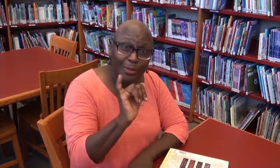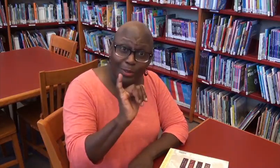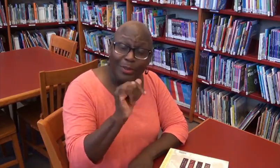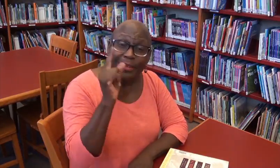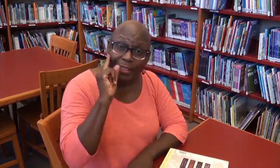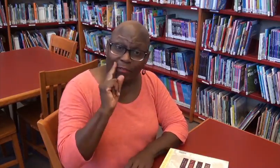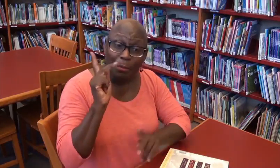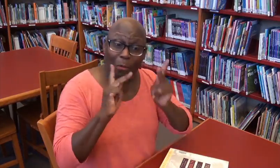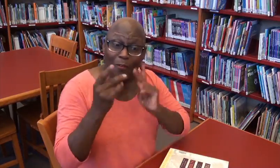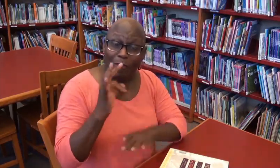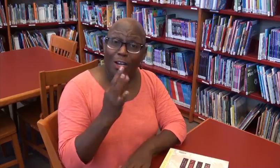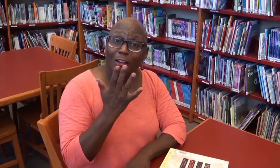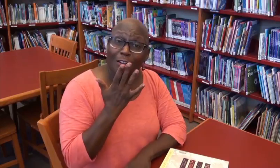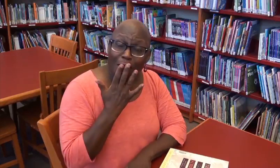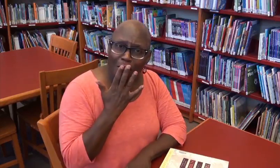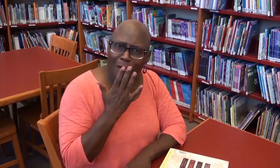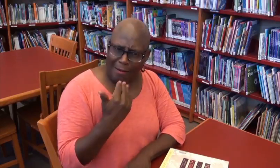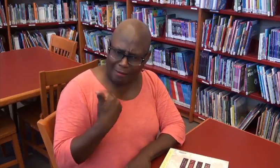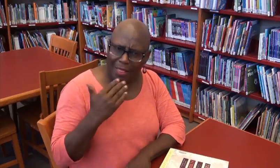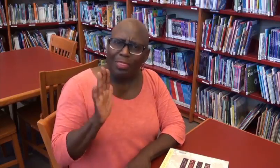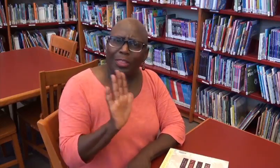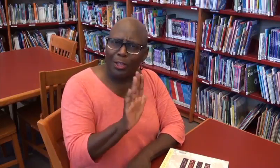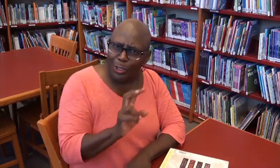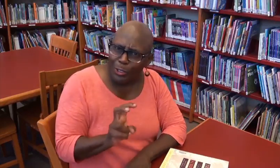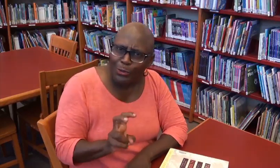so too it is true that Deaf people of color